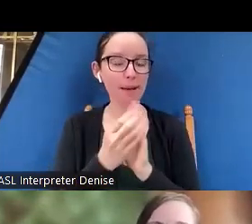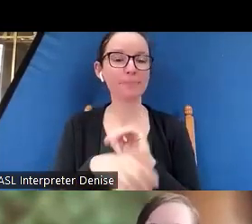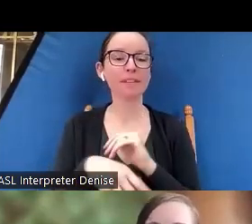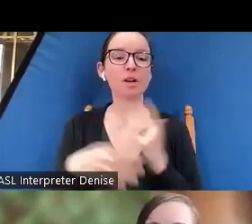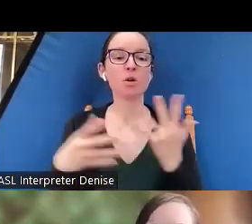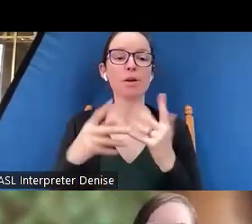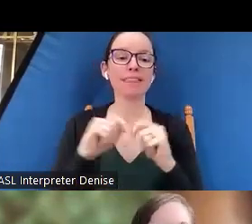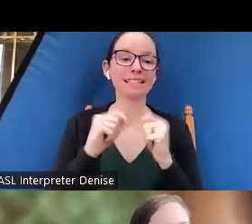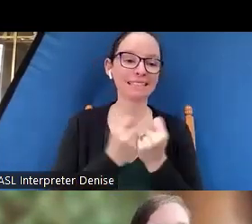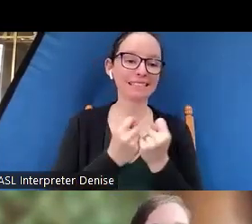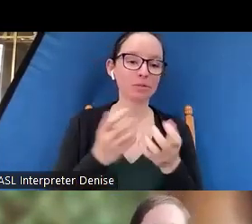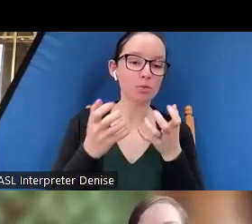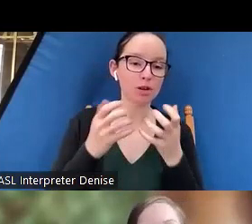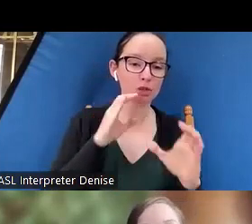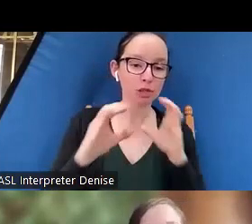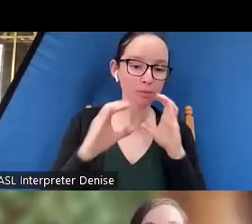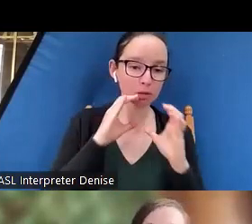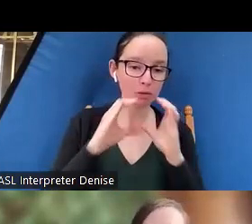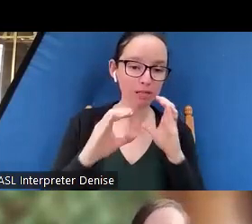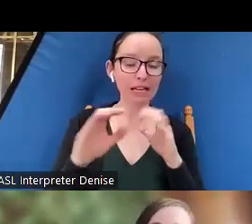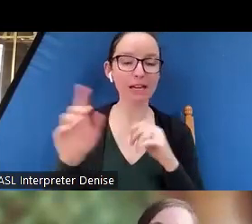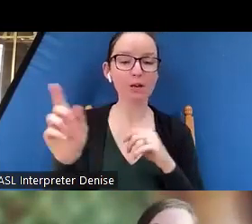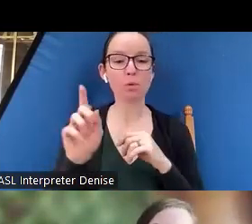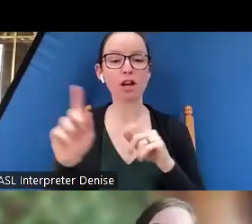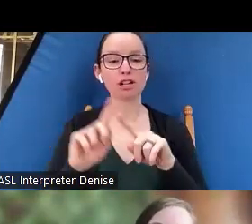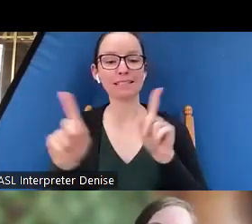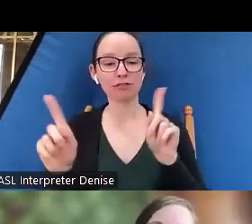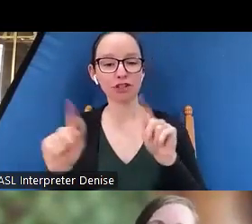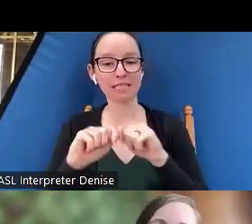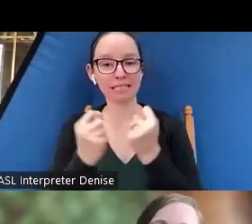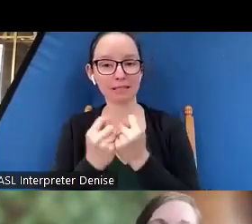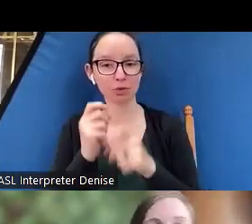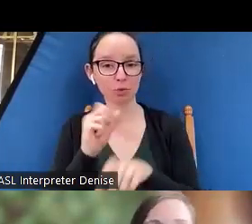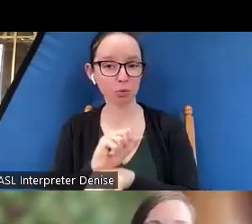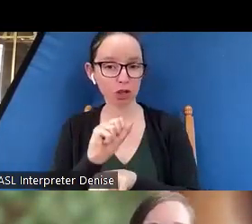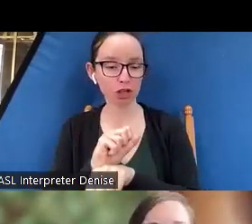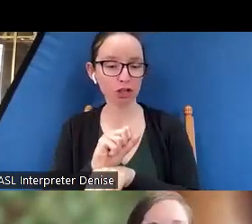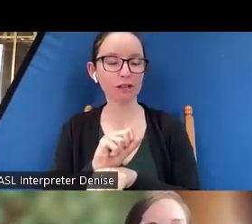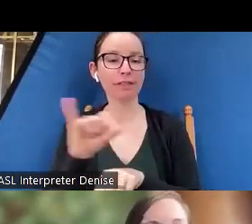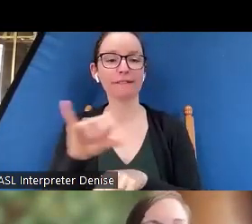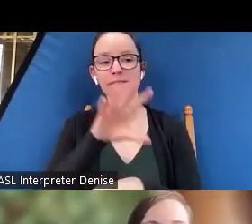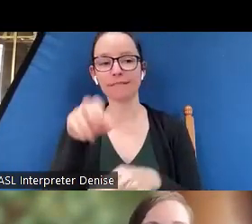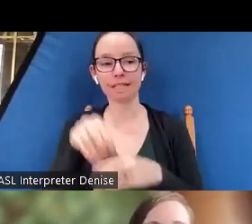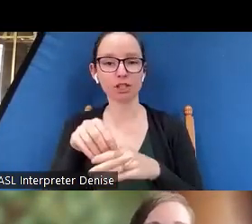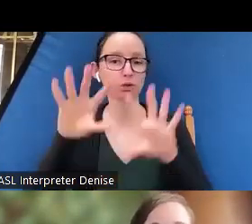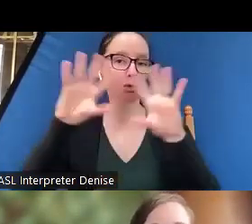and where different team's work fits into an overall picture, as